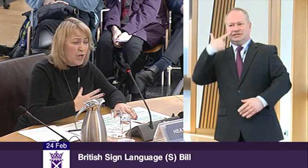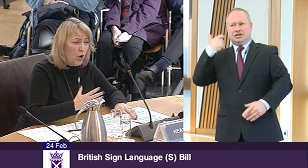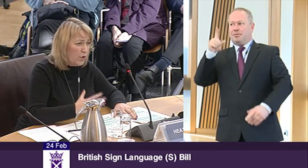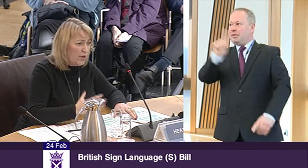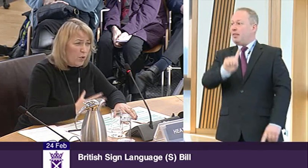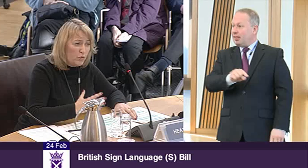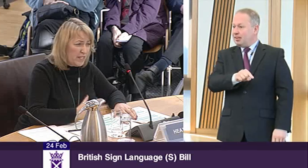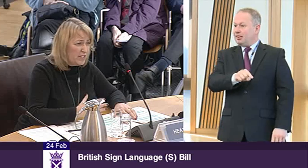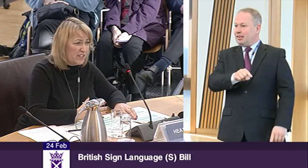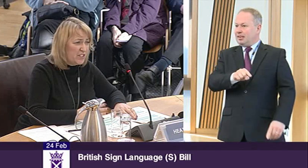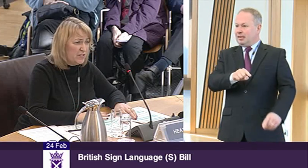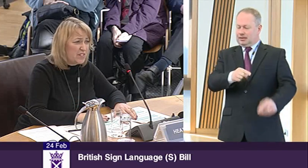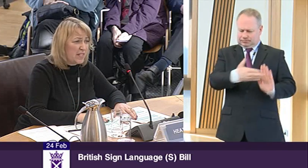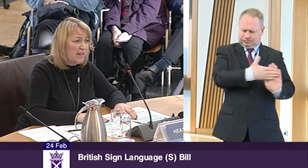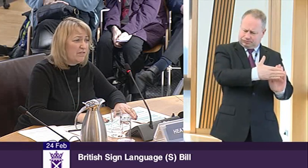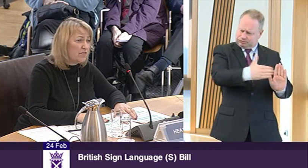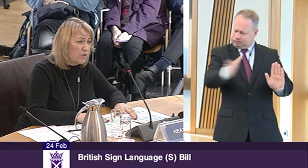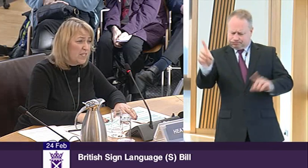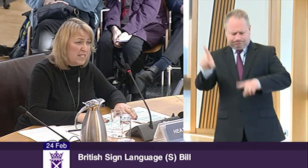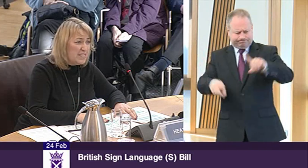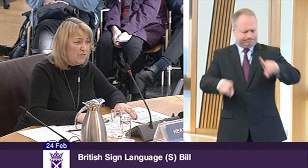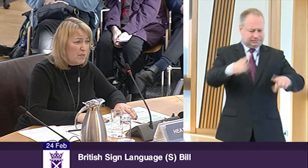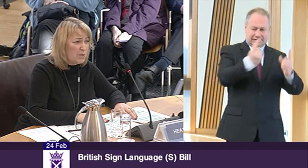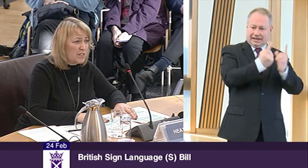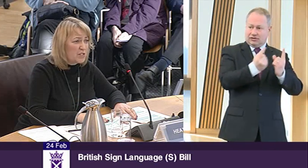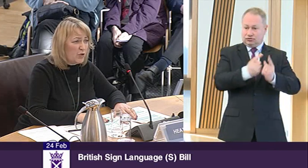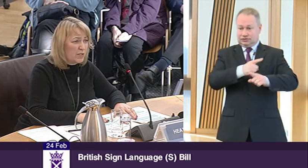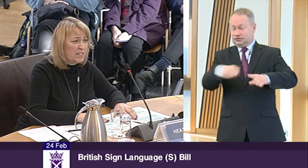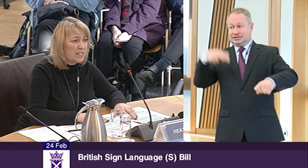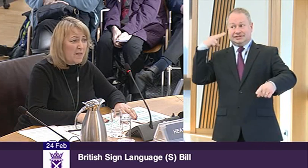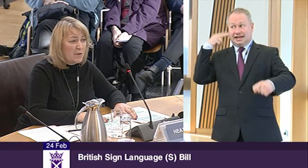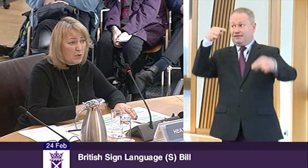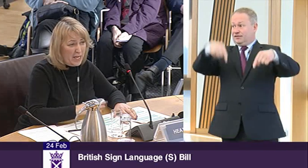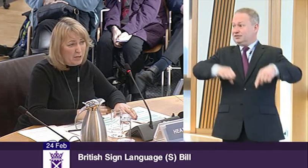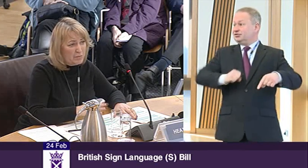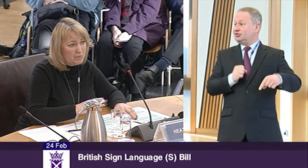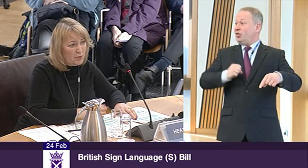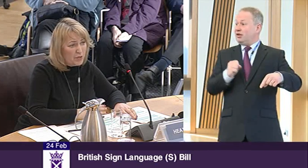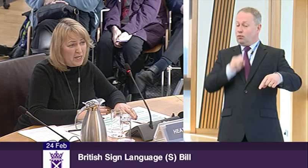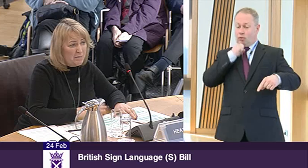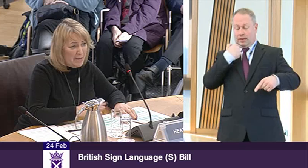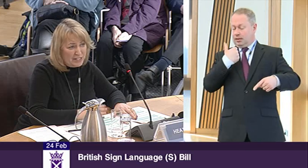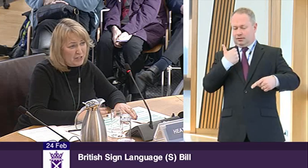and young people and on a range of issues for deaf people in Scotland that will help